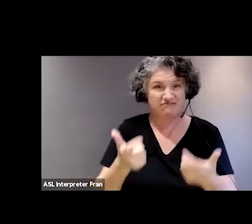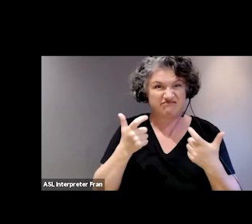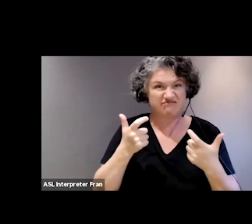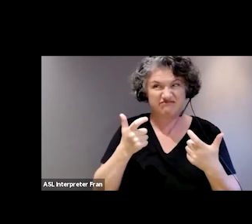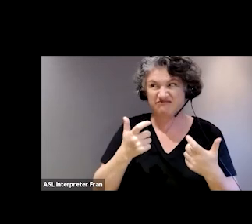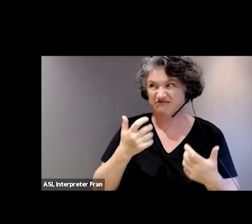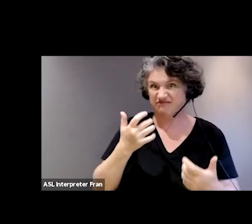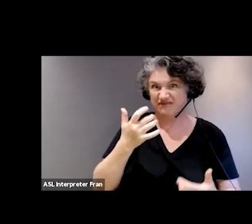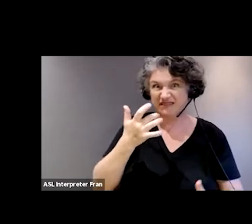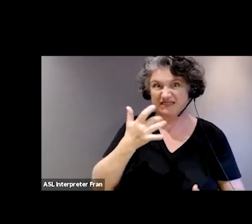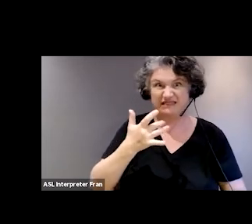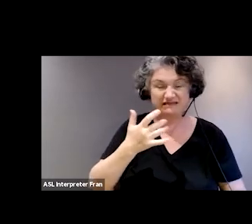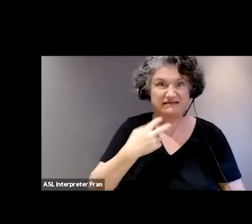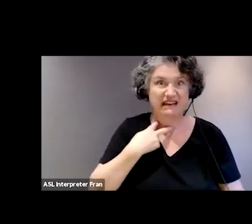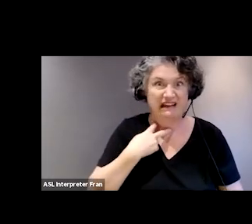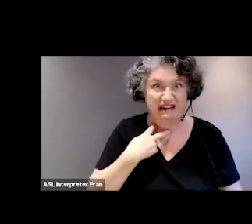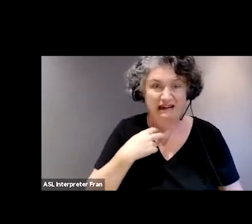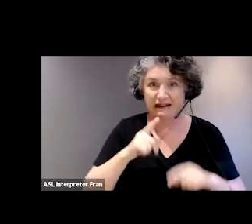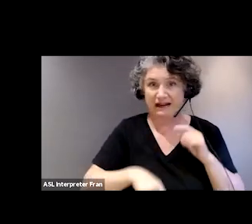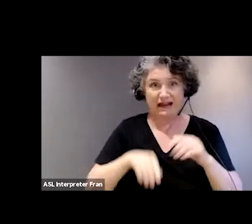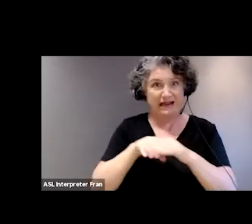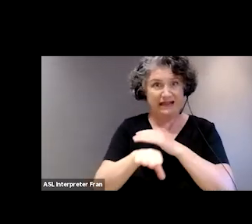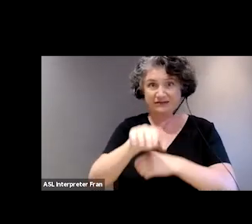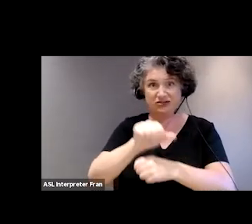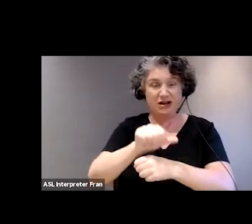Spoon how does that demanded, I guess is your question.